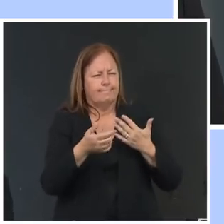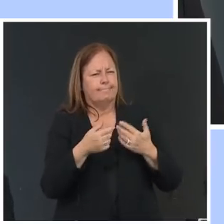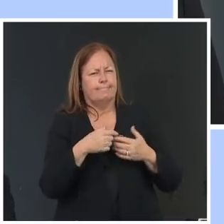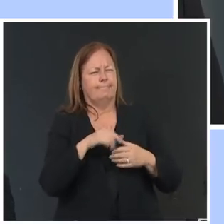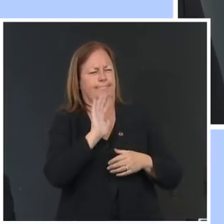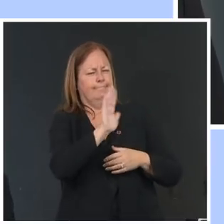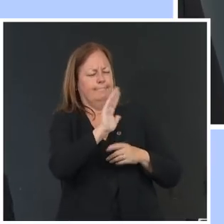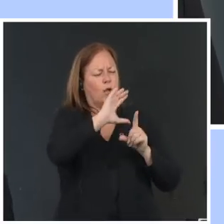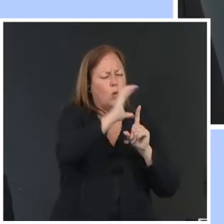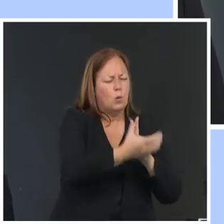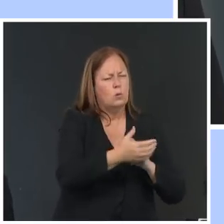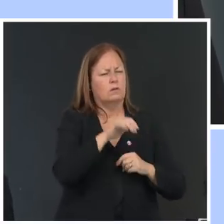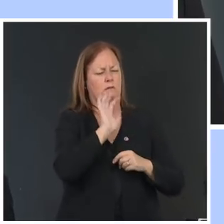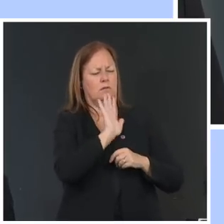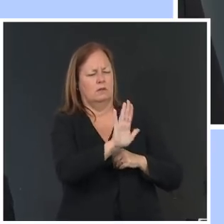right, and the third one is resource.